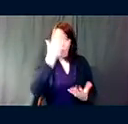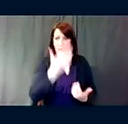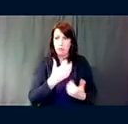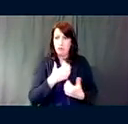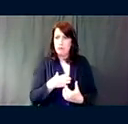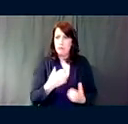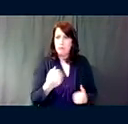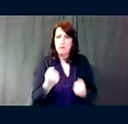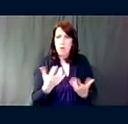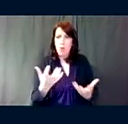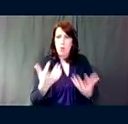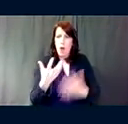HAPPILY TELL YOU THEY WOULD LOVE